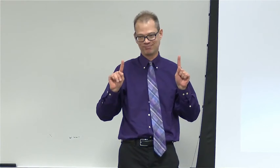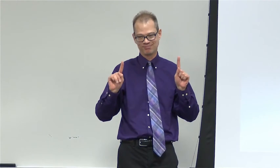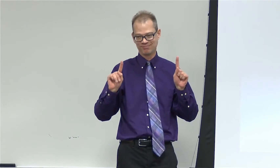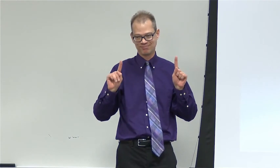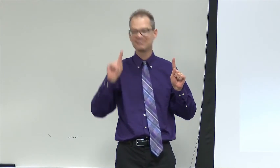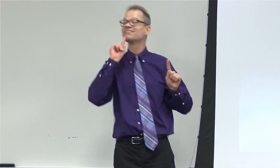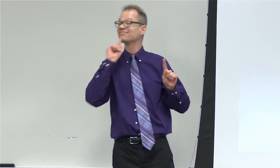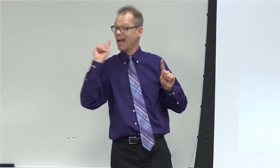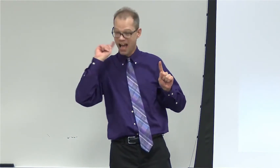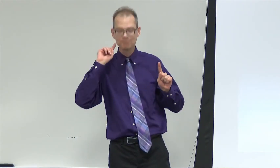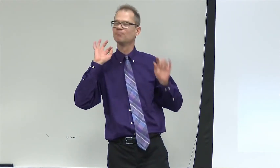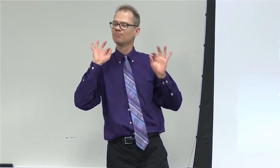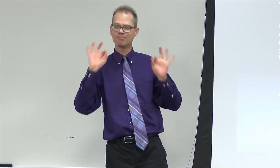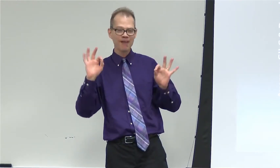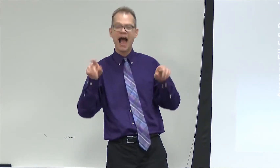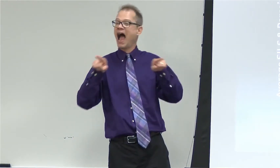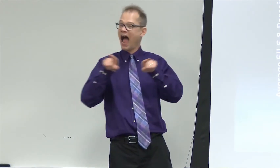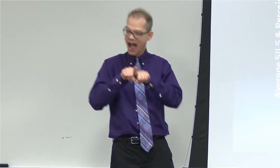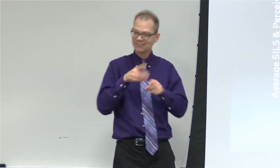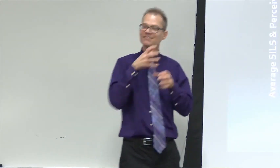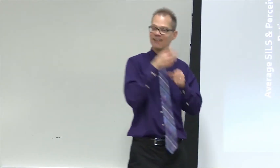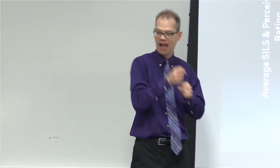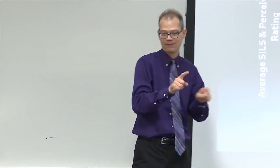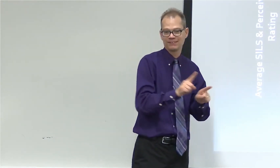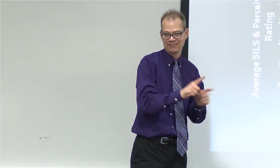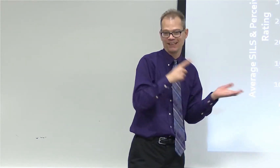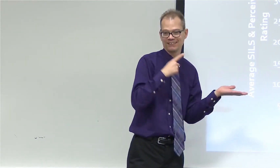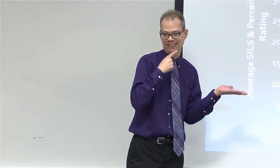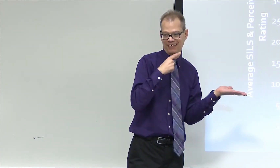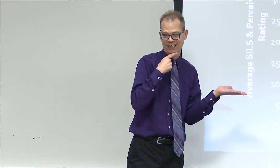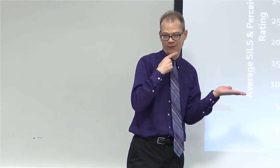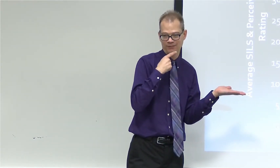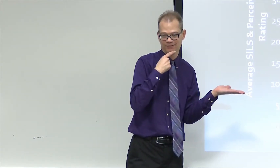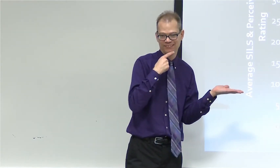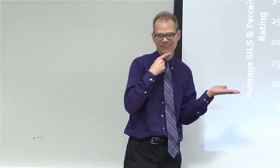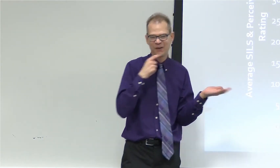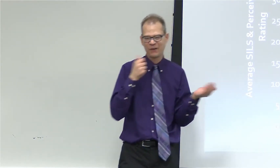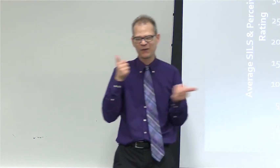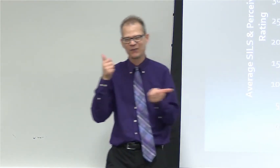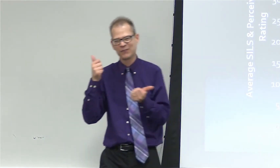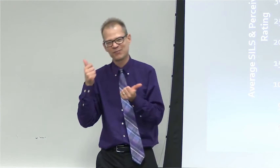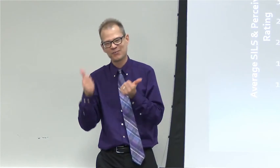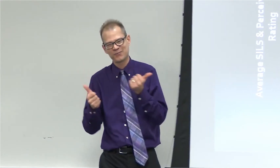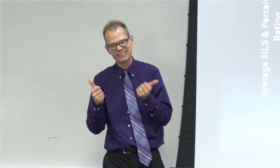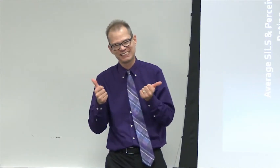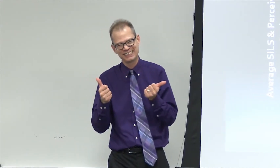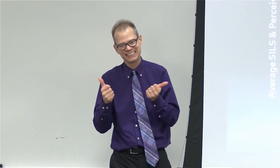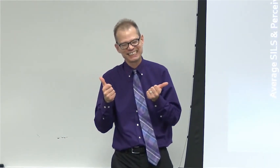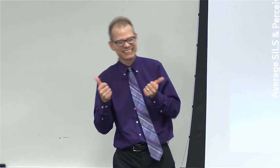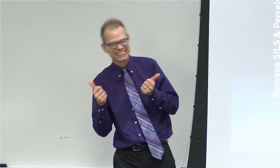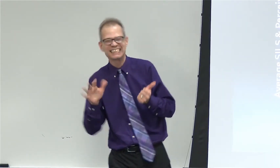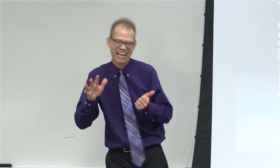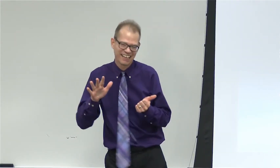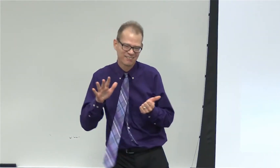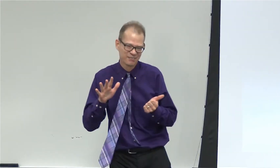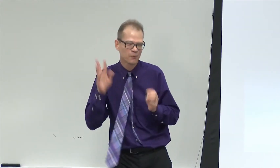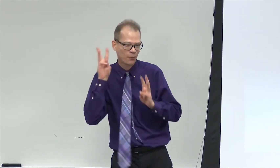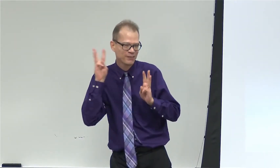in the two groups. Deaf felt as confident or close to as confident as the hearing.